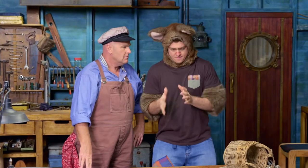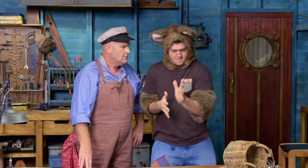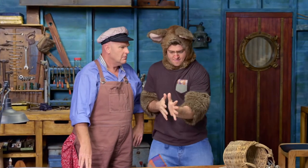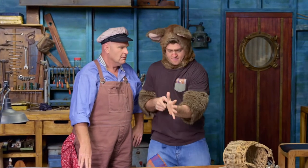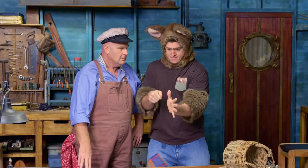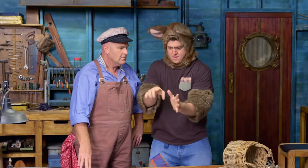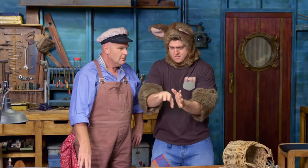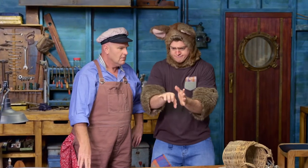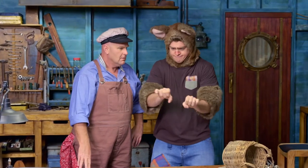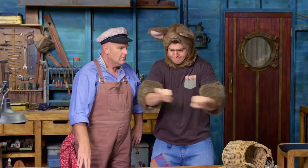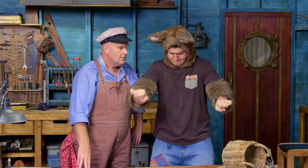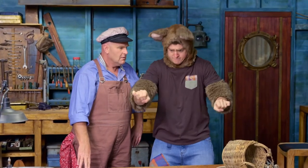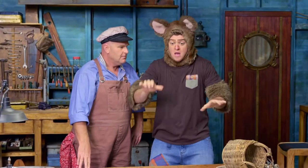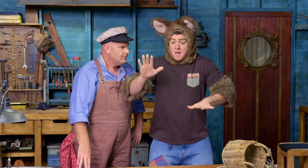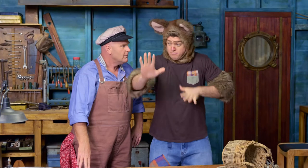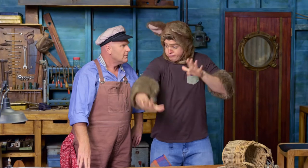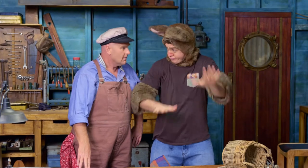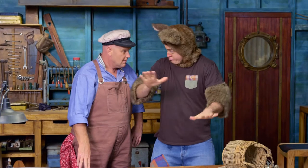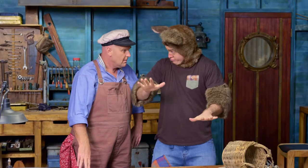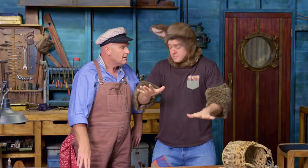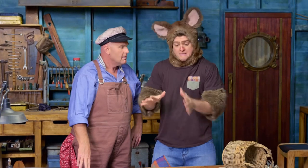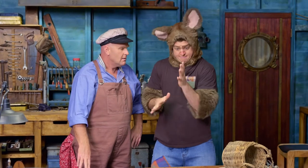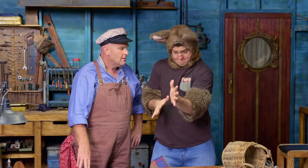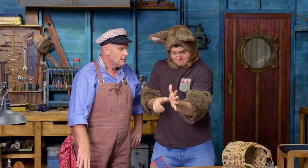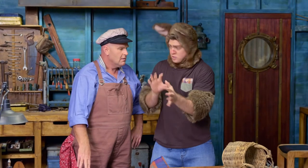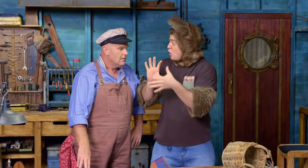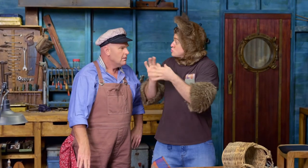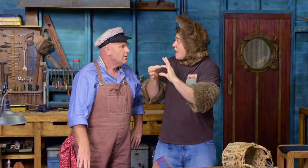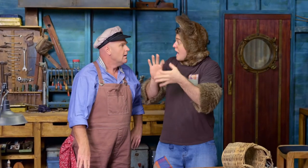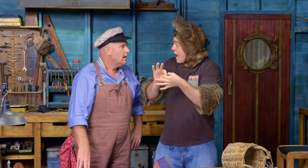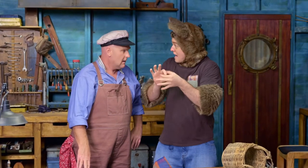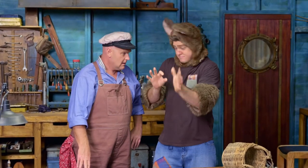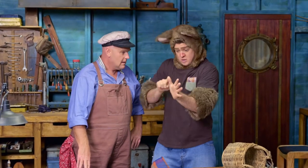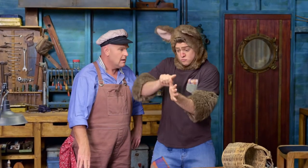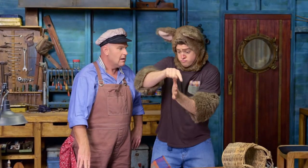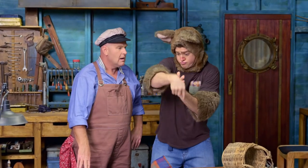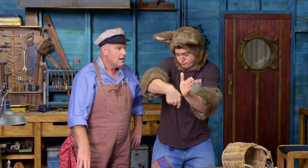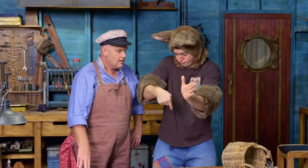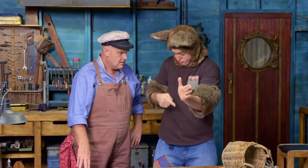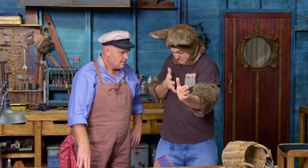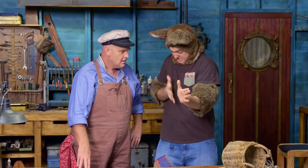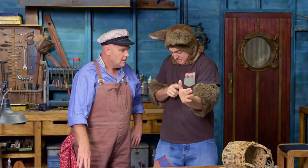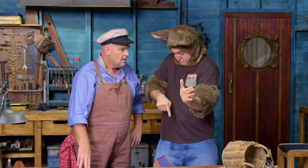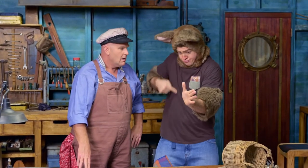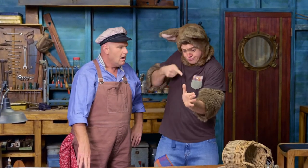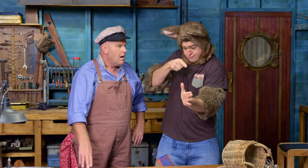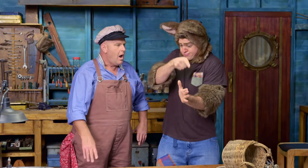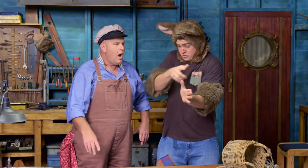you have pedals attached to a cog. And then there's a chain that wraps around and goes to another cog at the back.